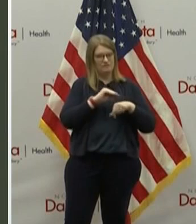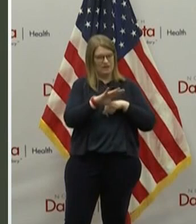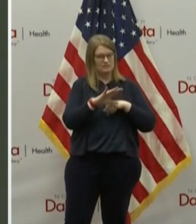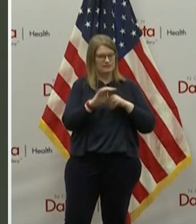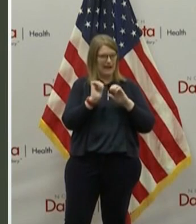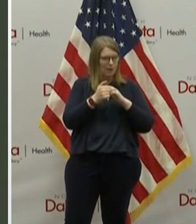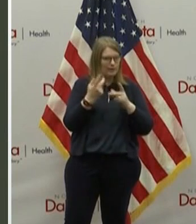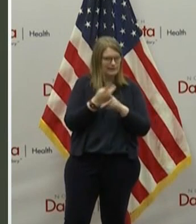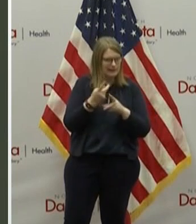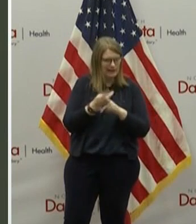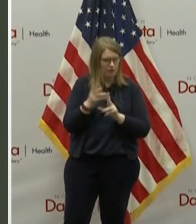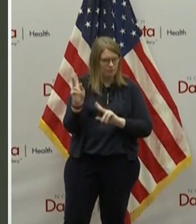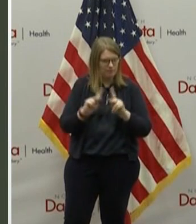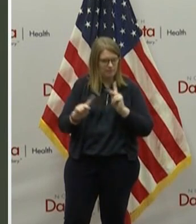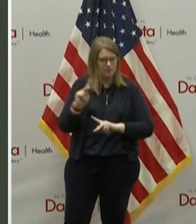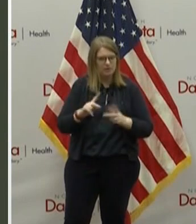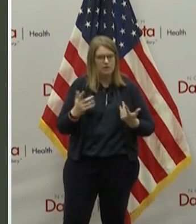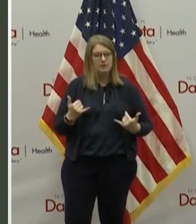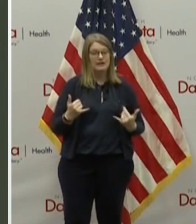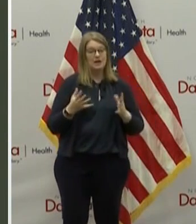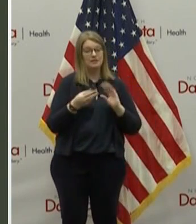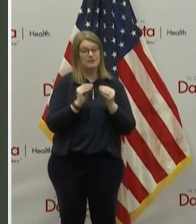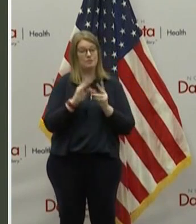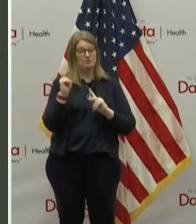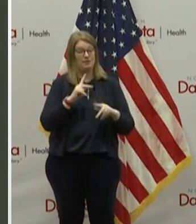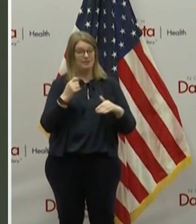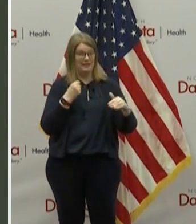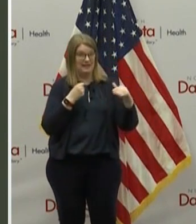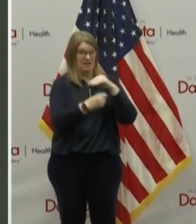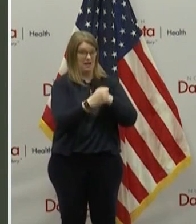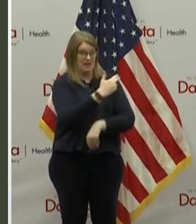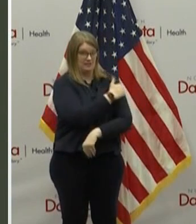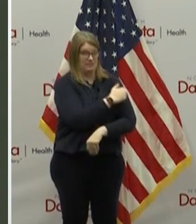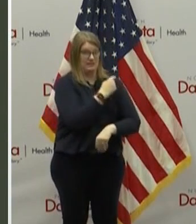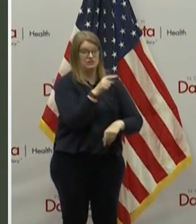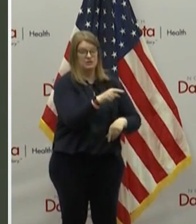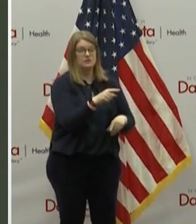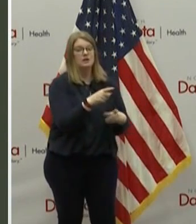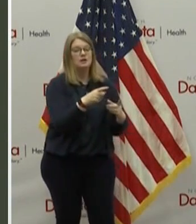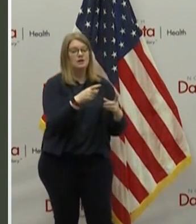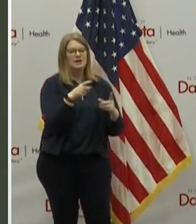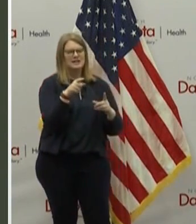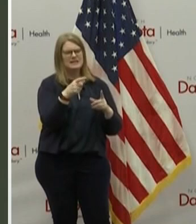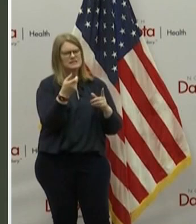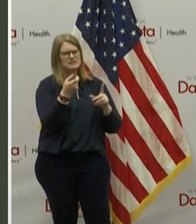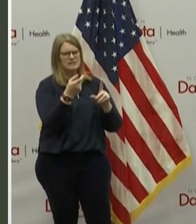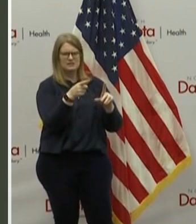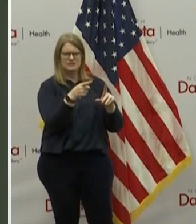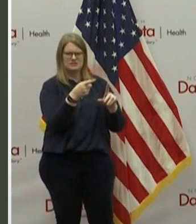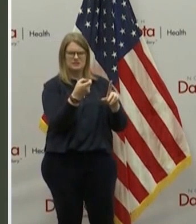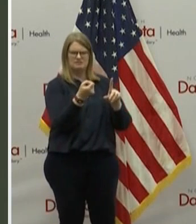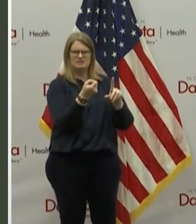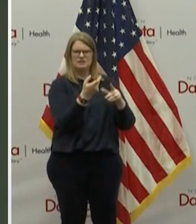THIS AFFECTS -- WHAT WE DO IN OUR COMMUNITIES AFFECTS WHAT WE CAN DO IN HEALTHCARE. WHEN WE LOOK AT HOSPITALIZATIONS